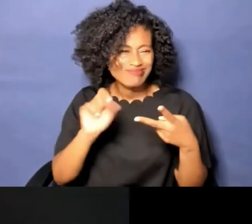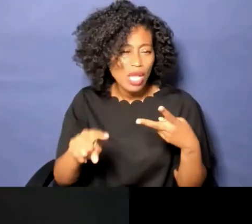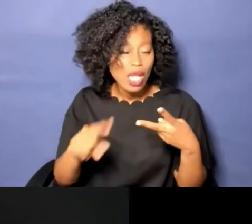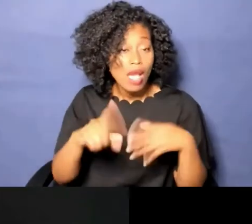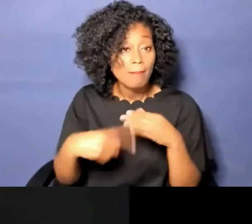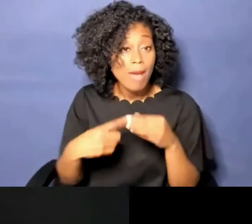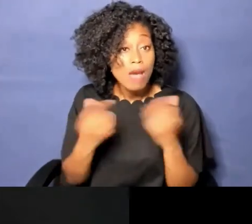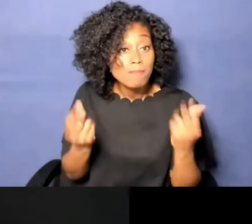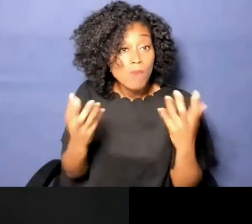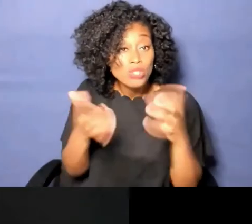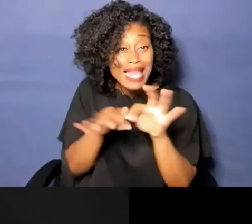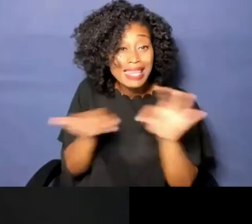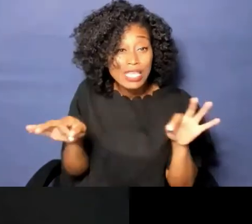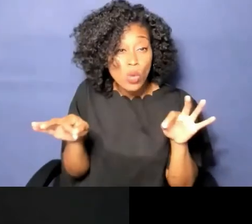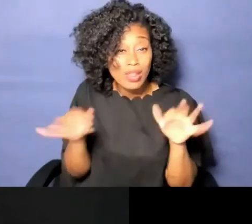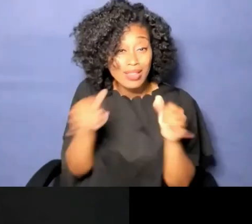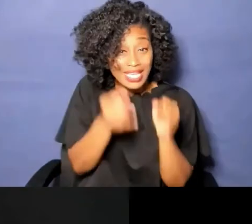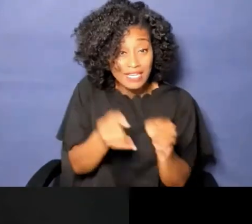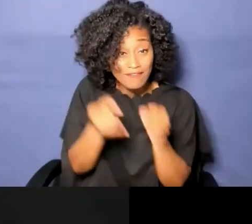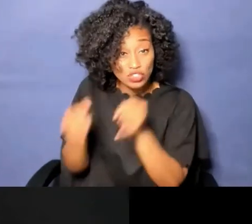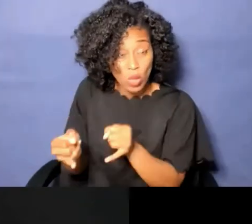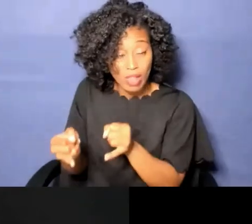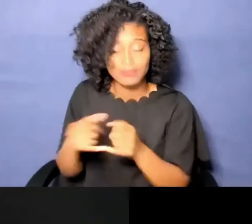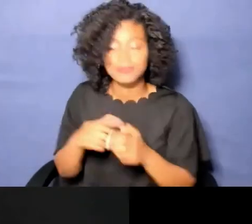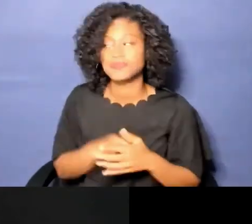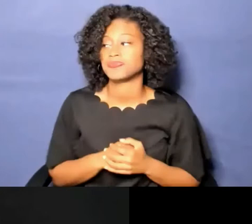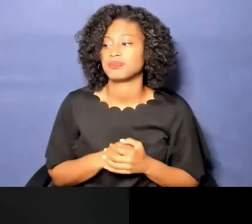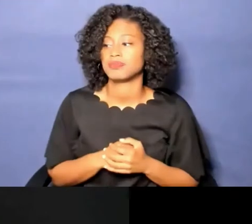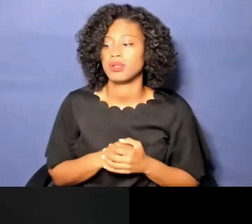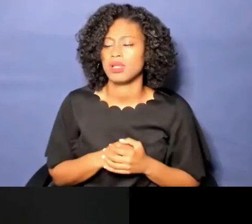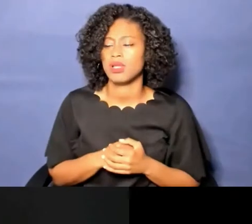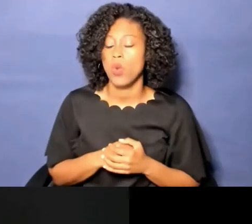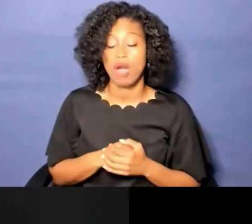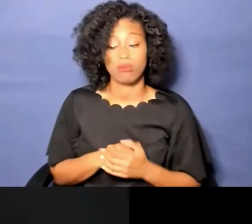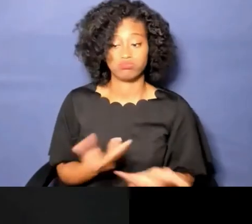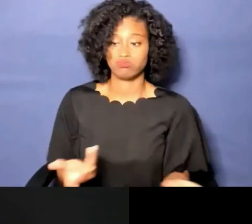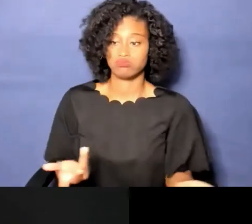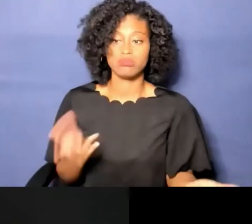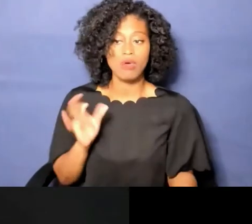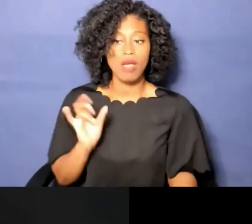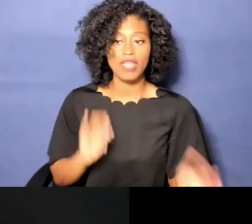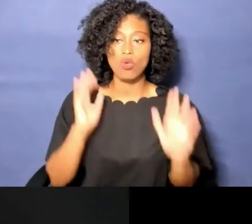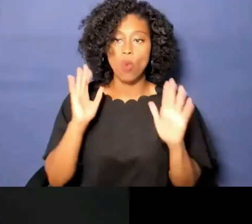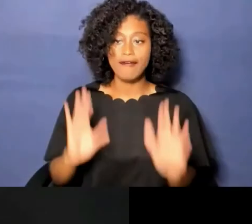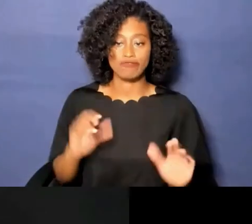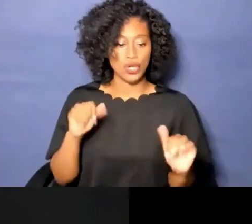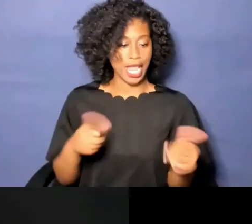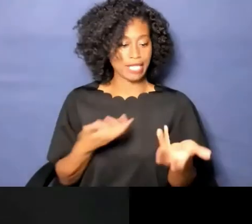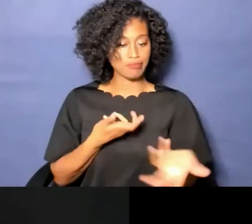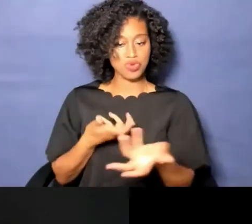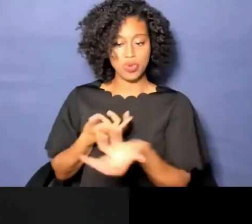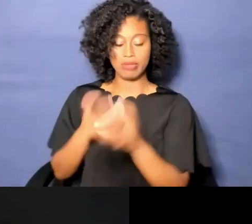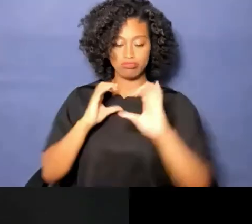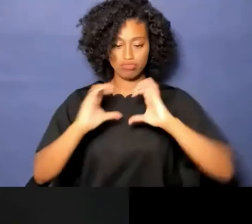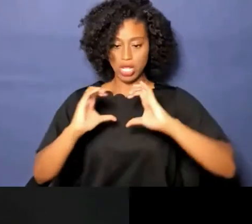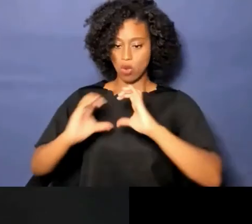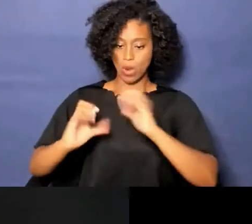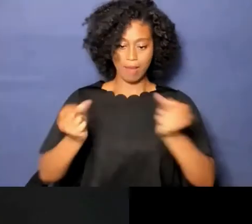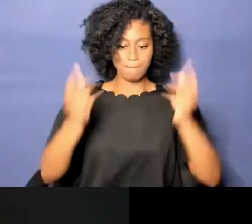My 1st thought was it's wonderful to be able to communicate with many people. No question.